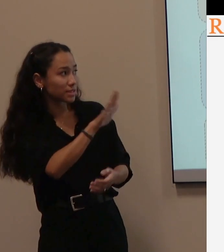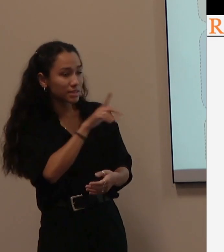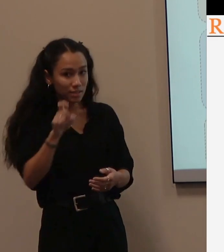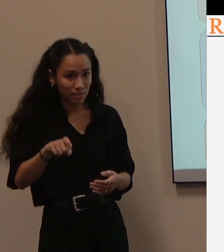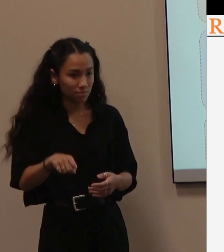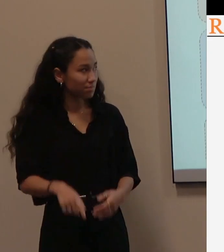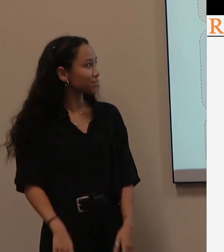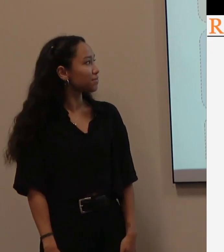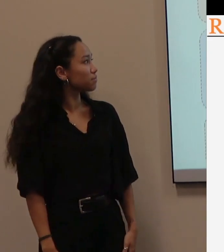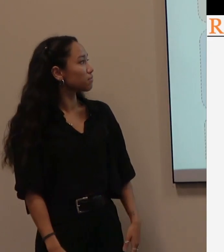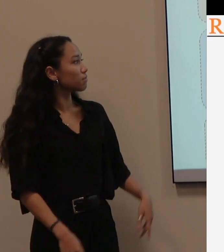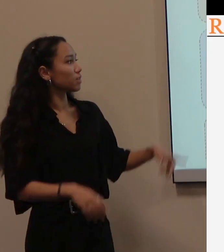resources, and accommodations.